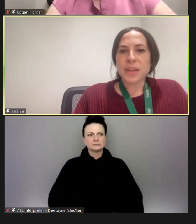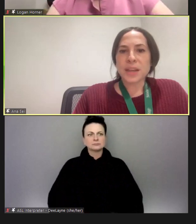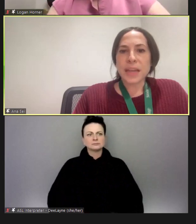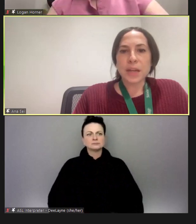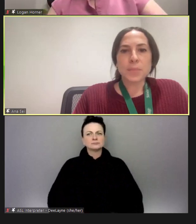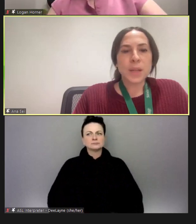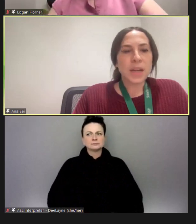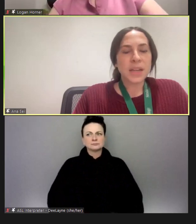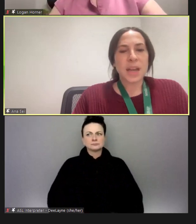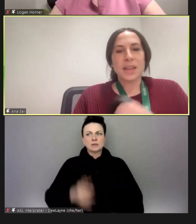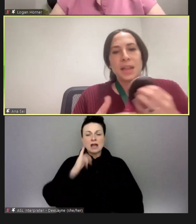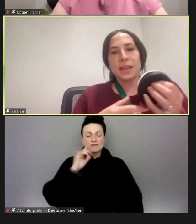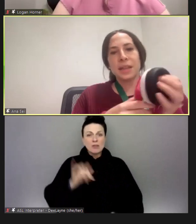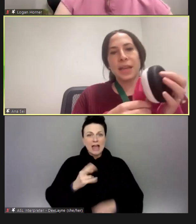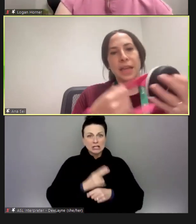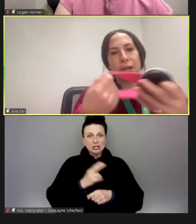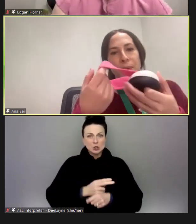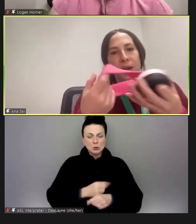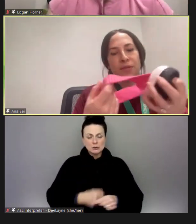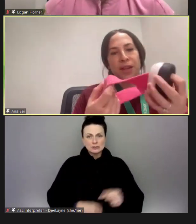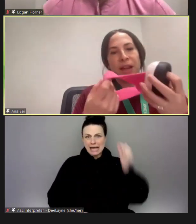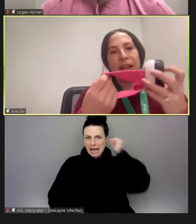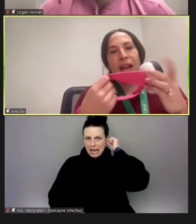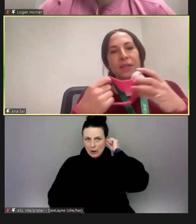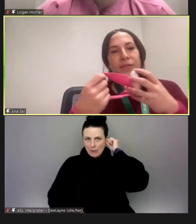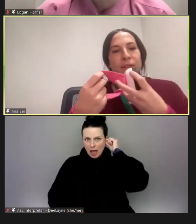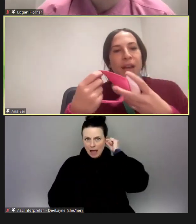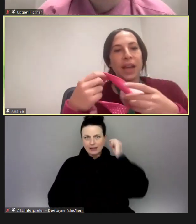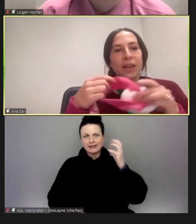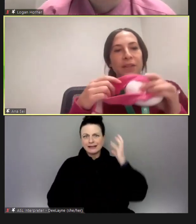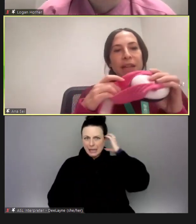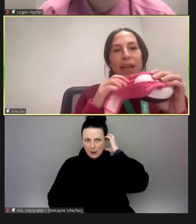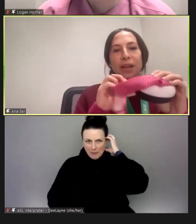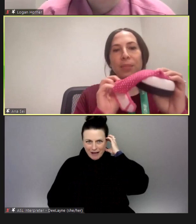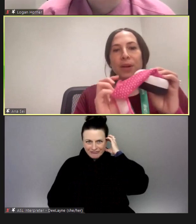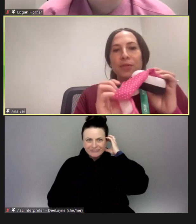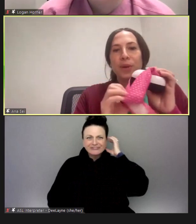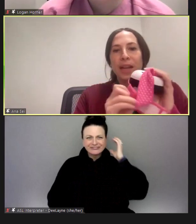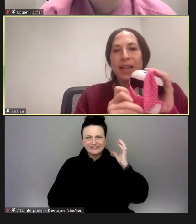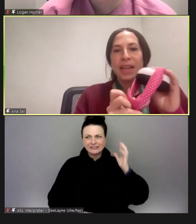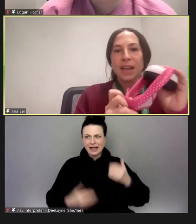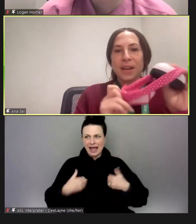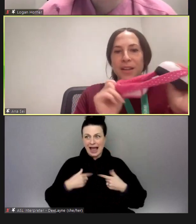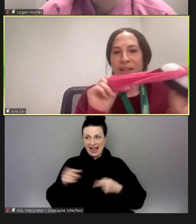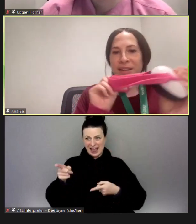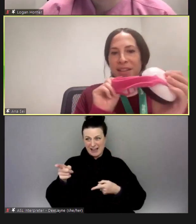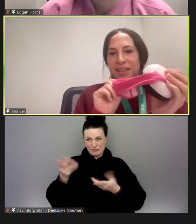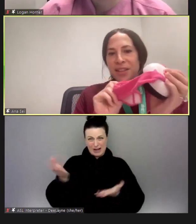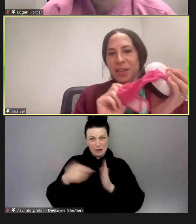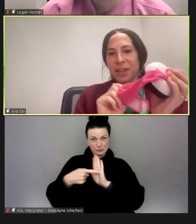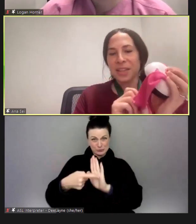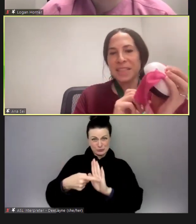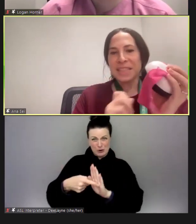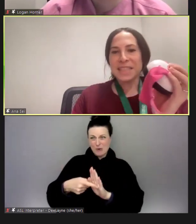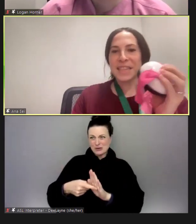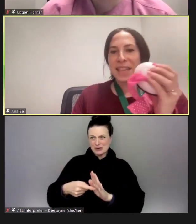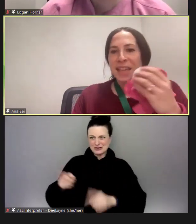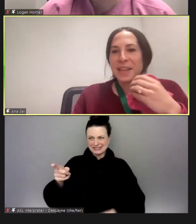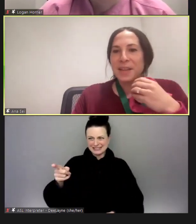earplug and then the ear muff and I have I have an ear muff right here so y'all